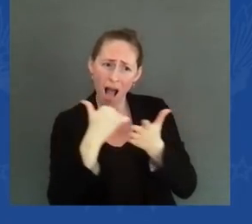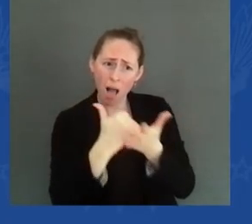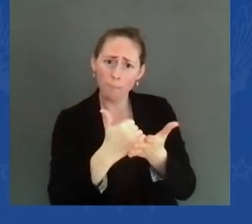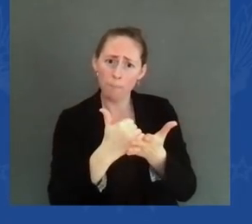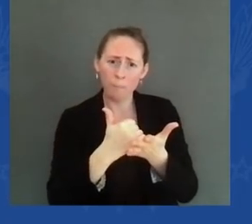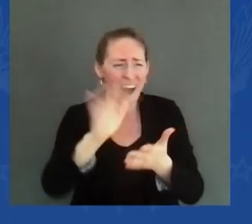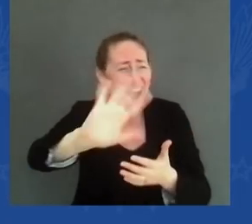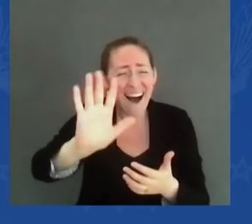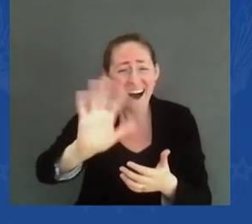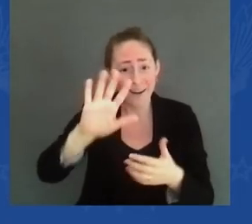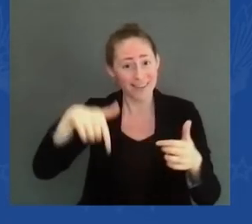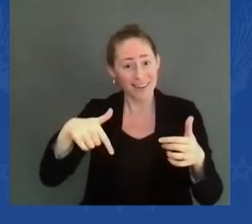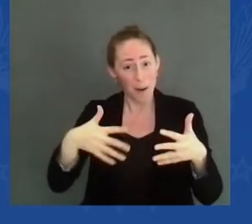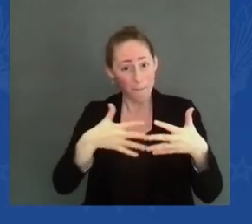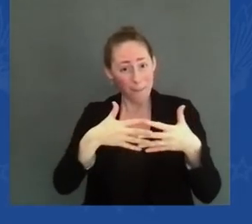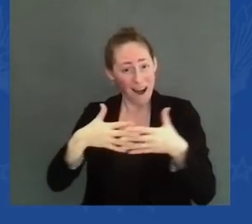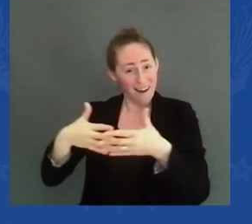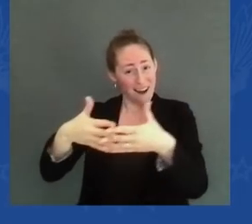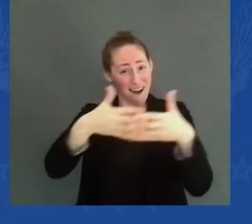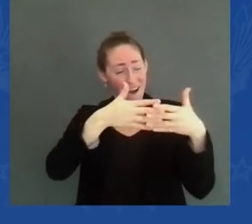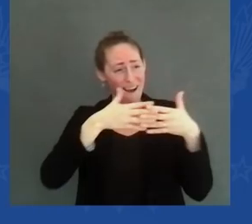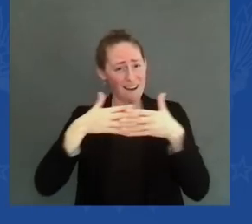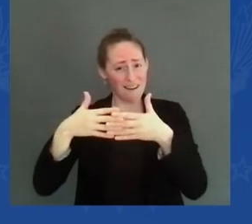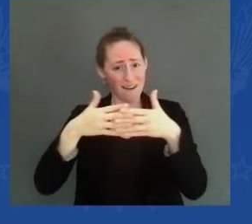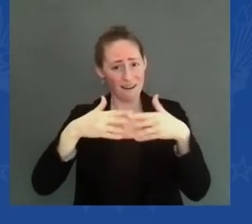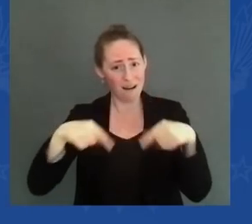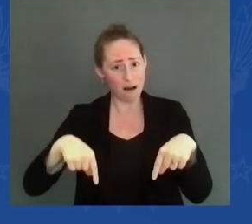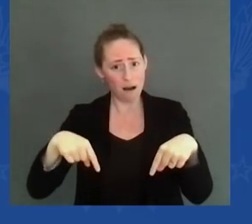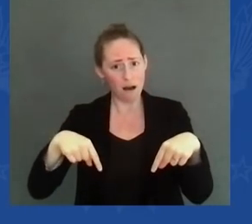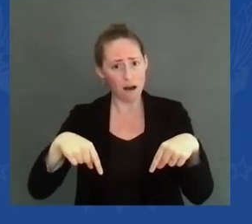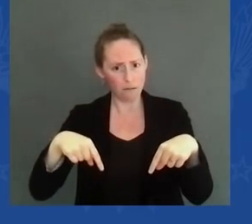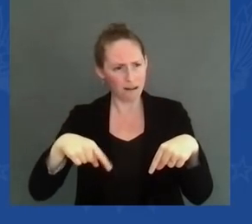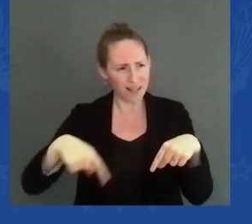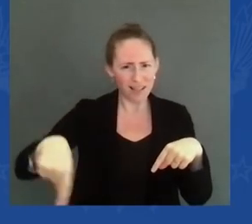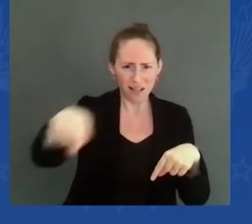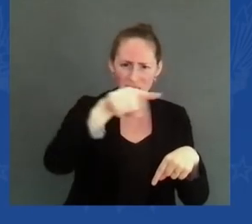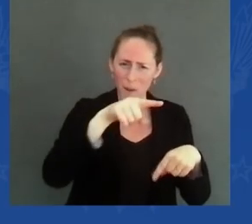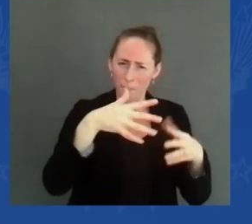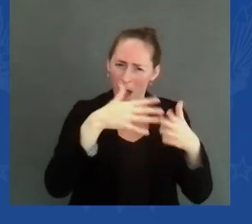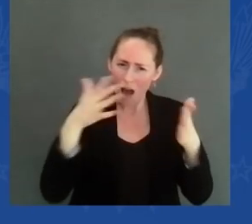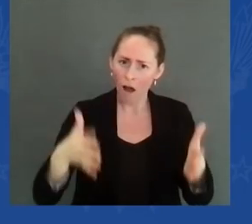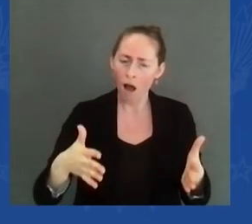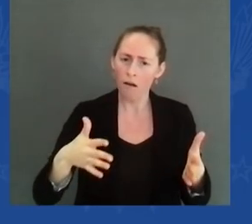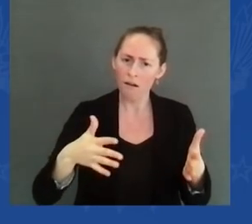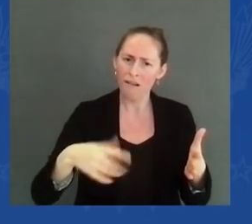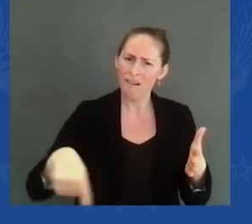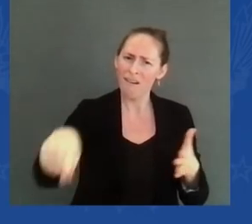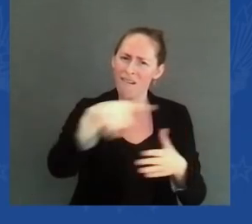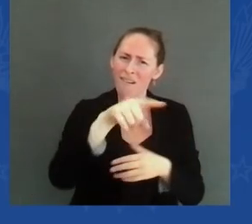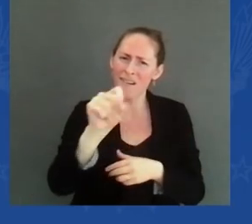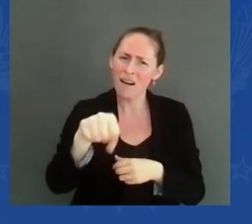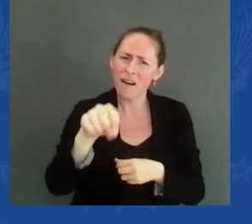These are the people, whether it was in Scranton or Claymont or anywhere around the world -- the country --